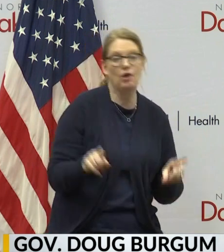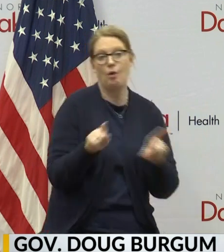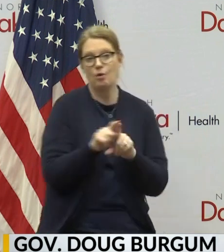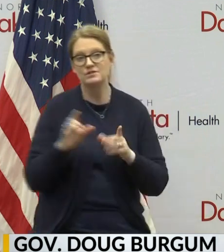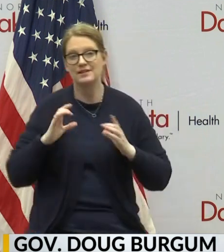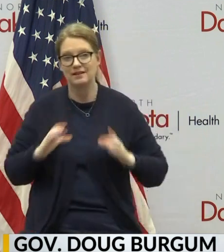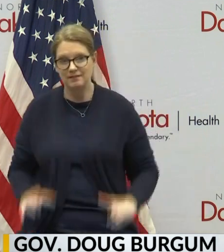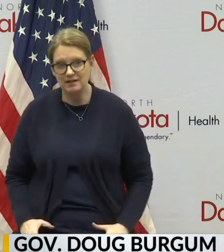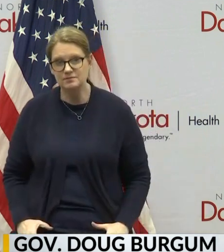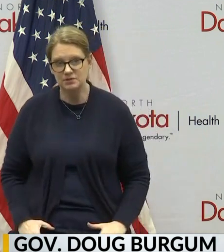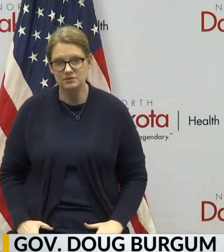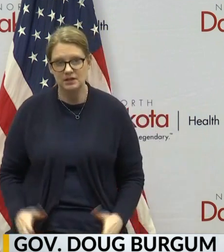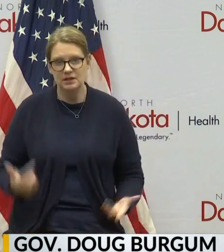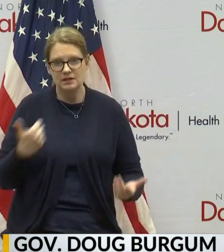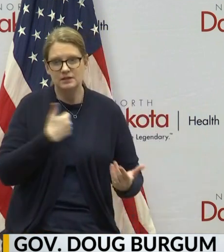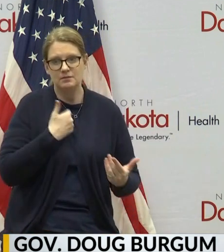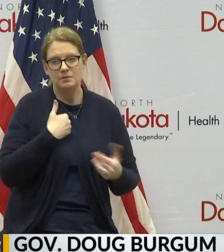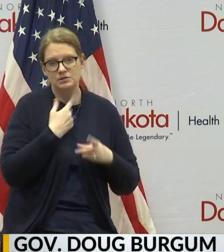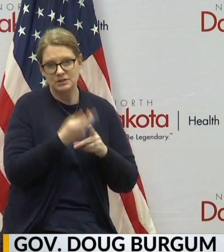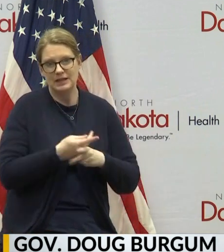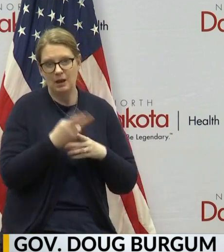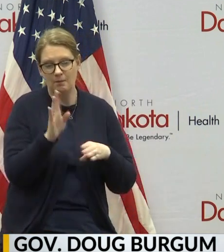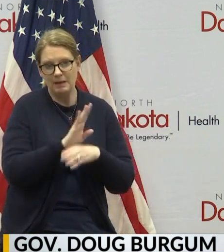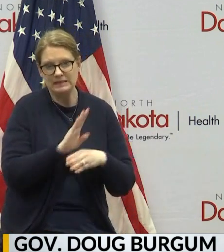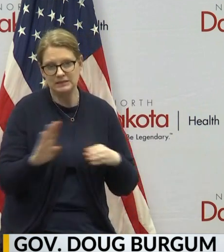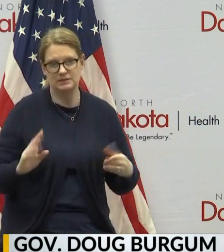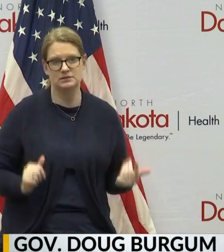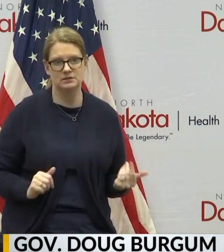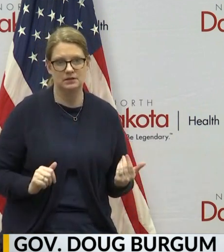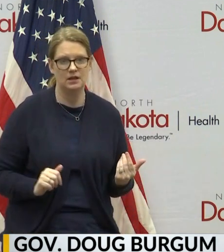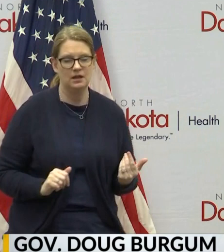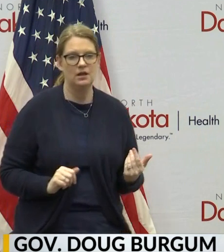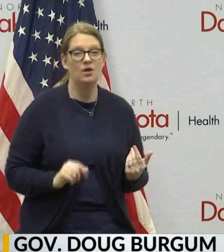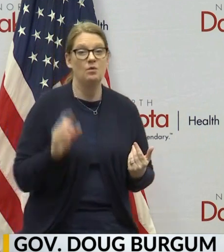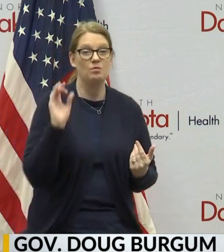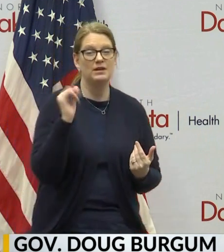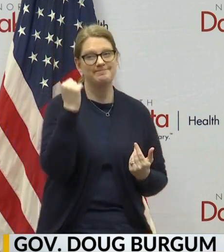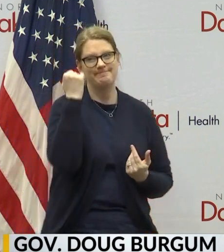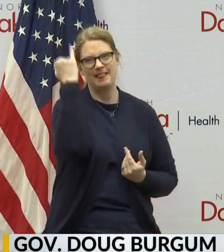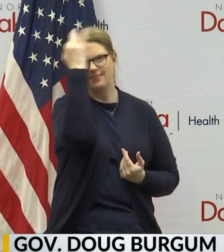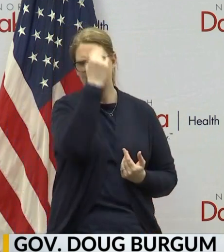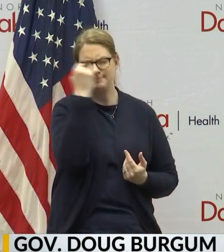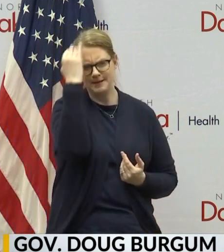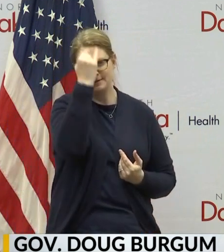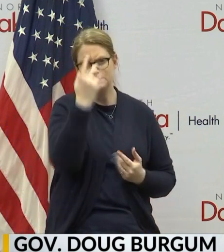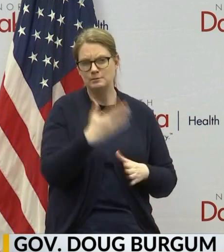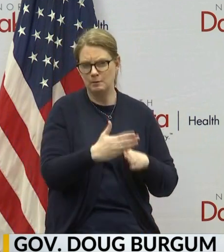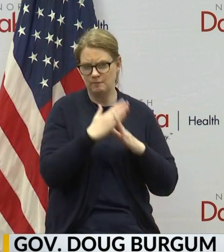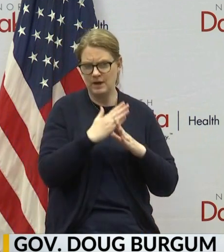PUBLIC ASKING US TO TAKE THE STEPS TO CLOSE THE BUSINESSES FOR HEALTH AND SAFETY OF THE WORKERS AND THE CUSTOMERS IN THE